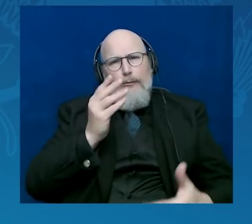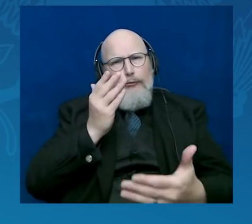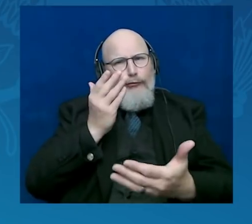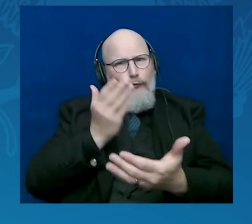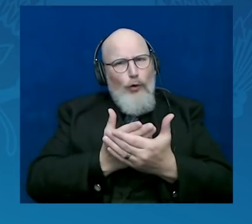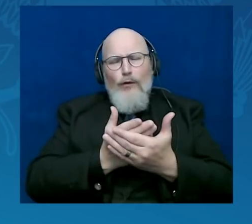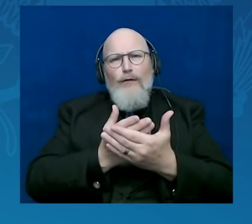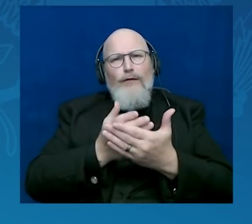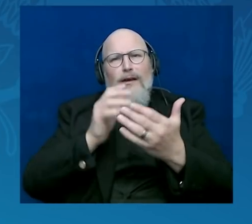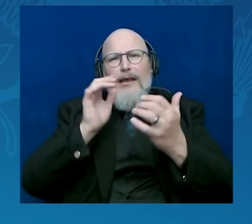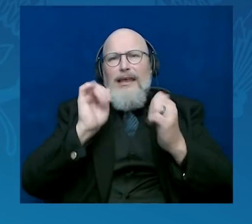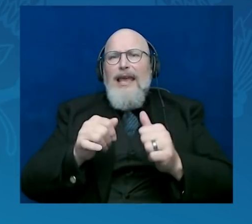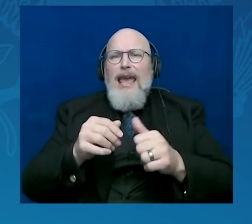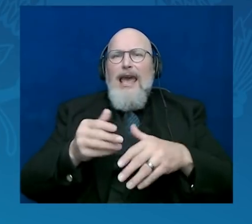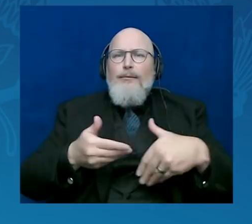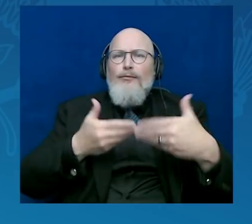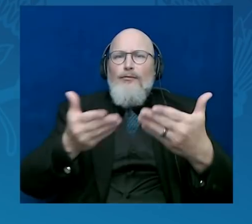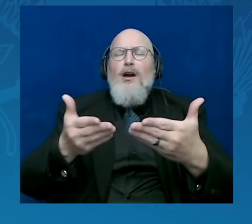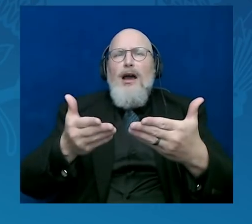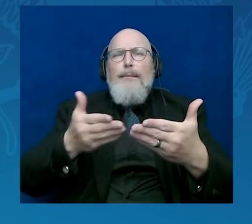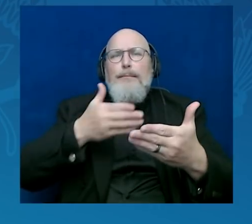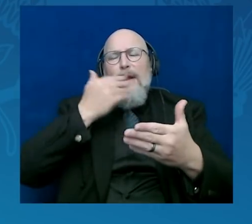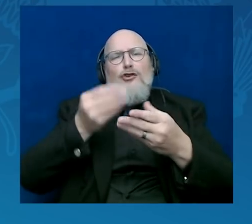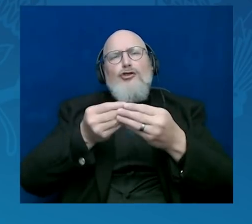to the world's major challenges than autocracies?